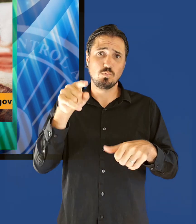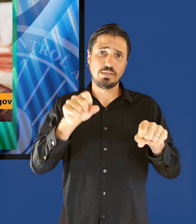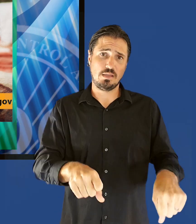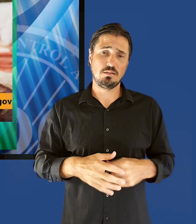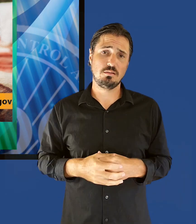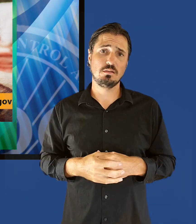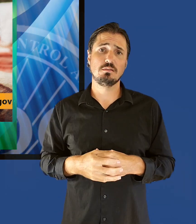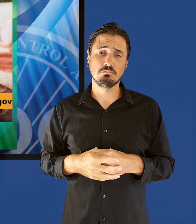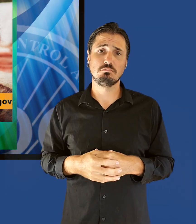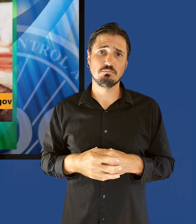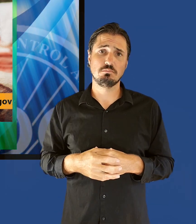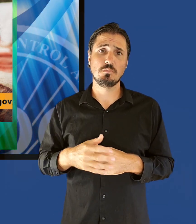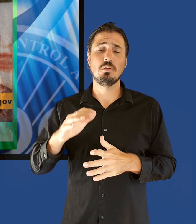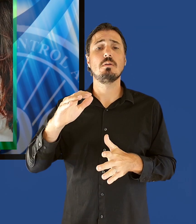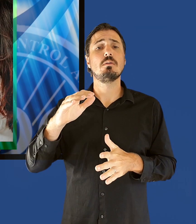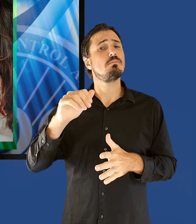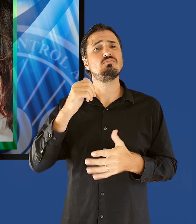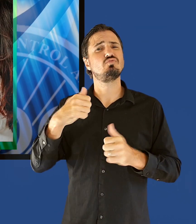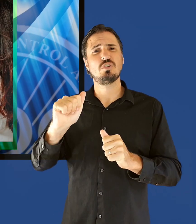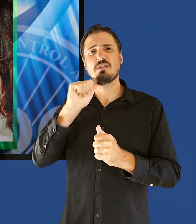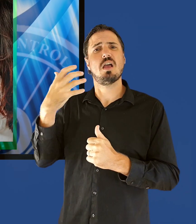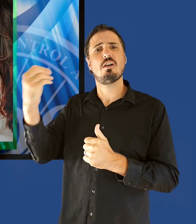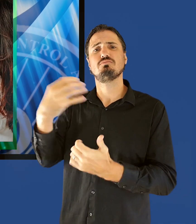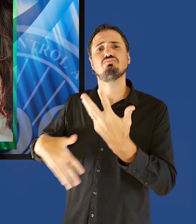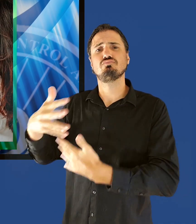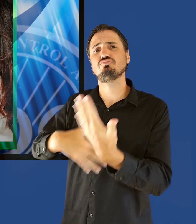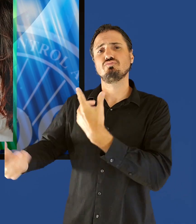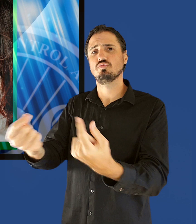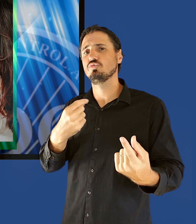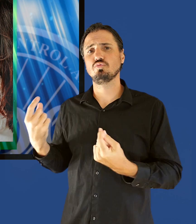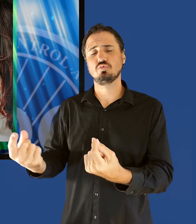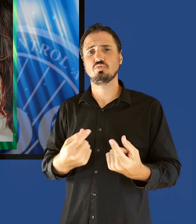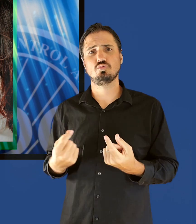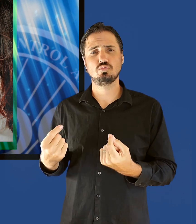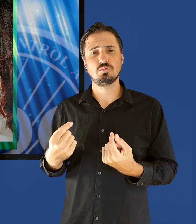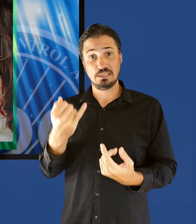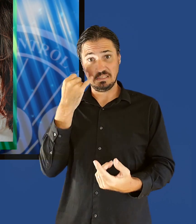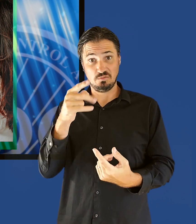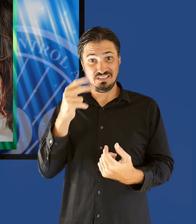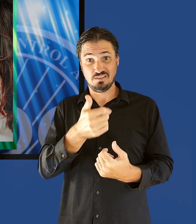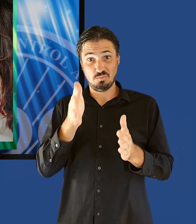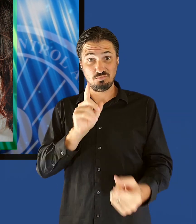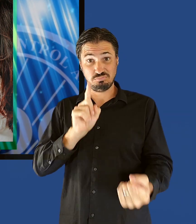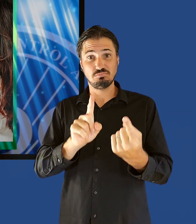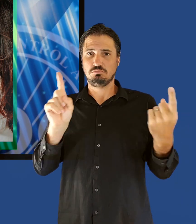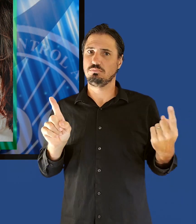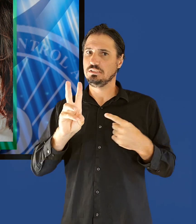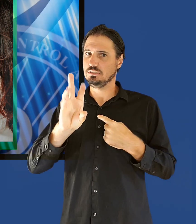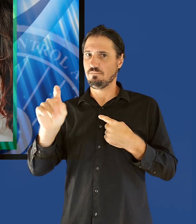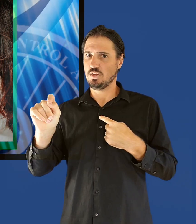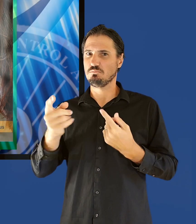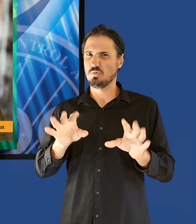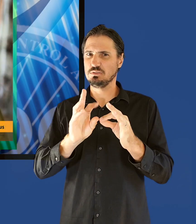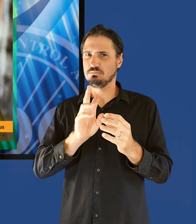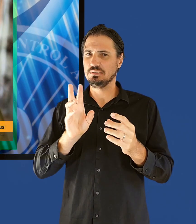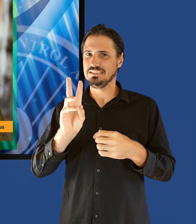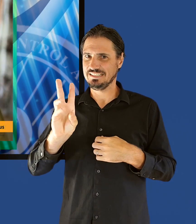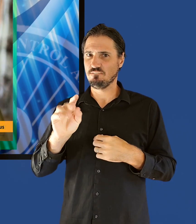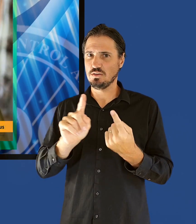Refrain from social gatherings or public outings. If you must interact with people outside of your home, maintain a distance of 6 feet of separation, and wear a mask